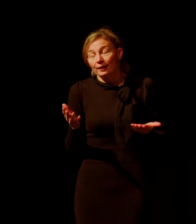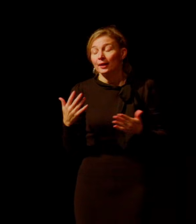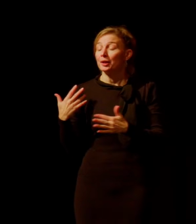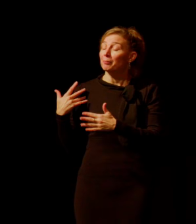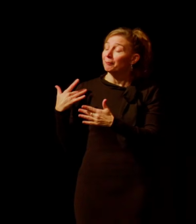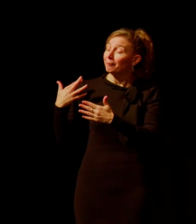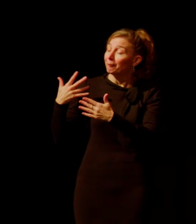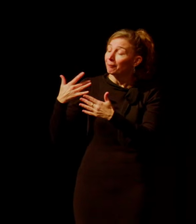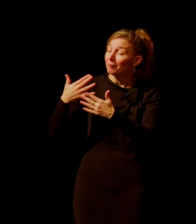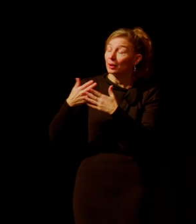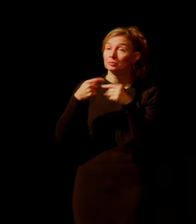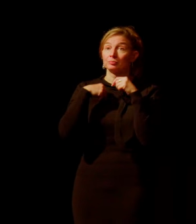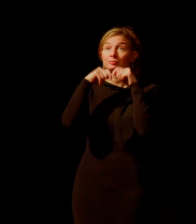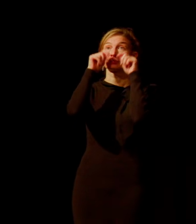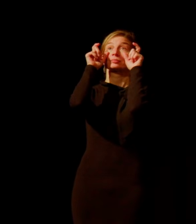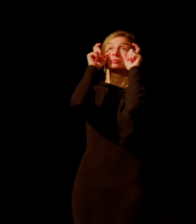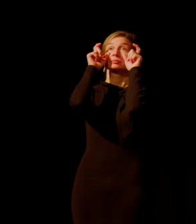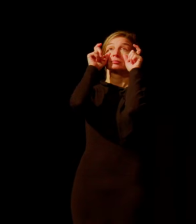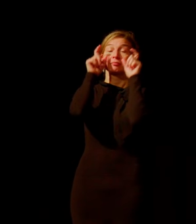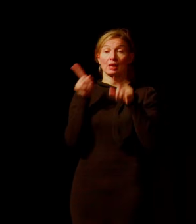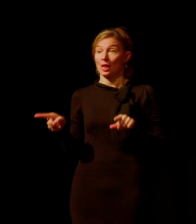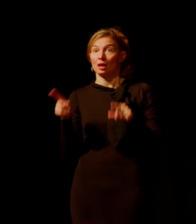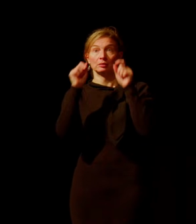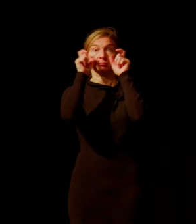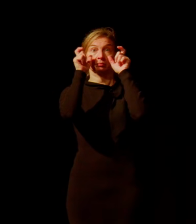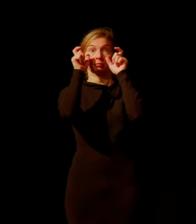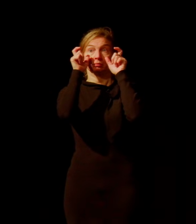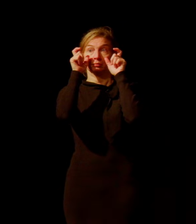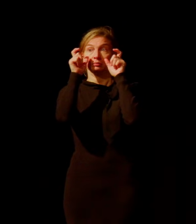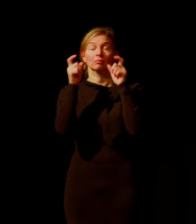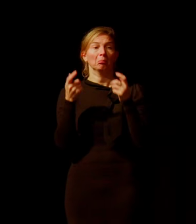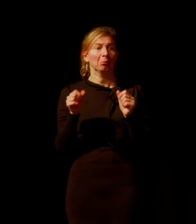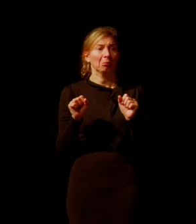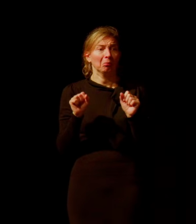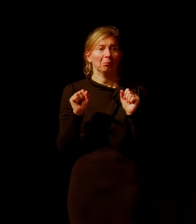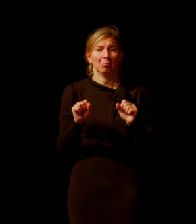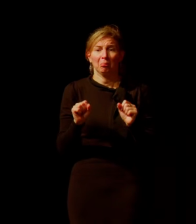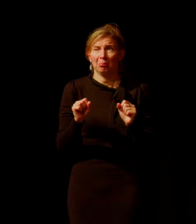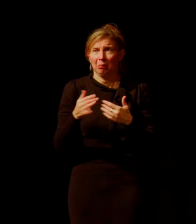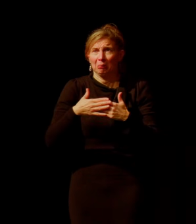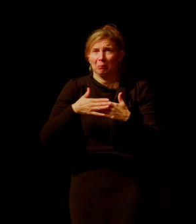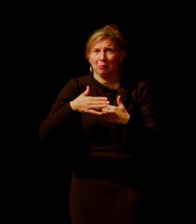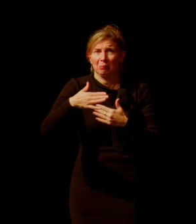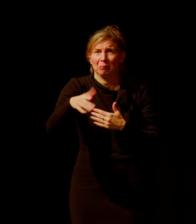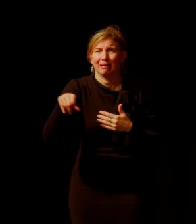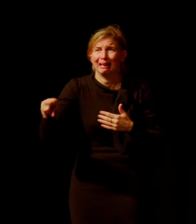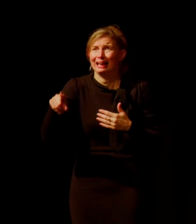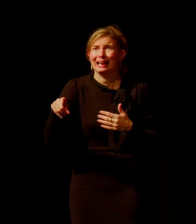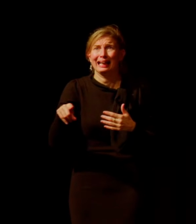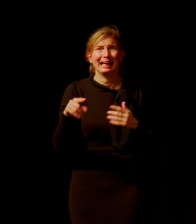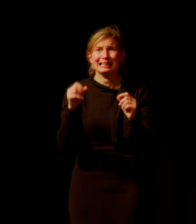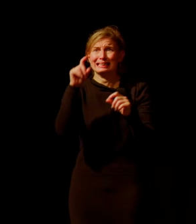wide awake by the shock of the potential horror of his sexless life, (Chuckles)